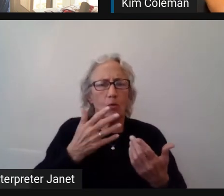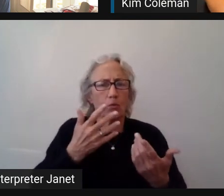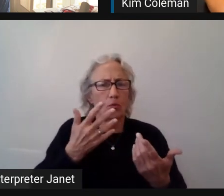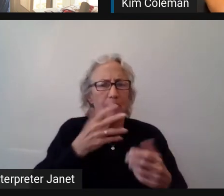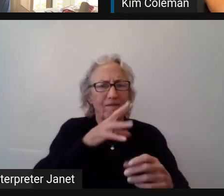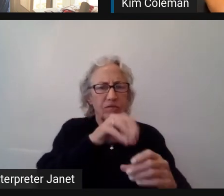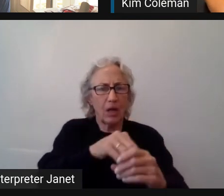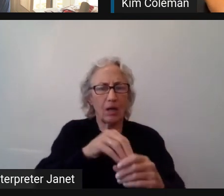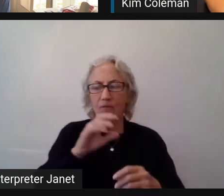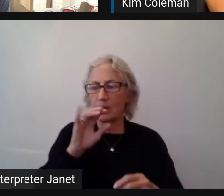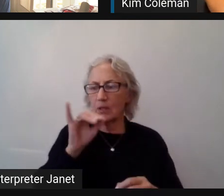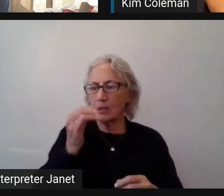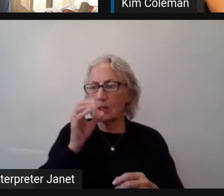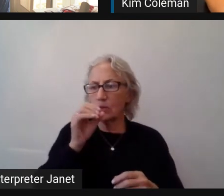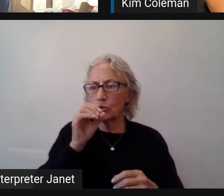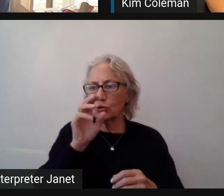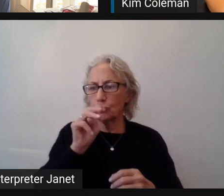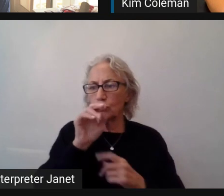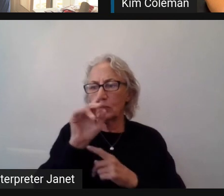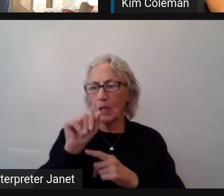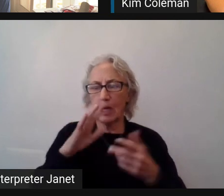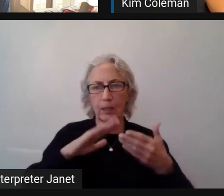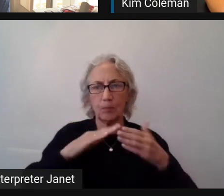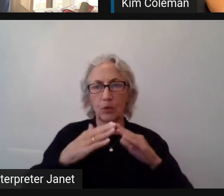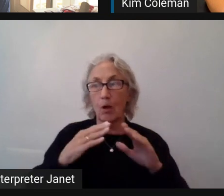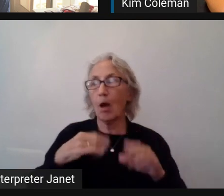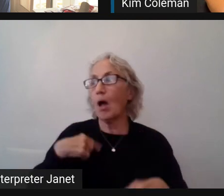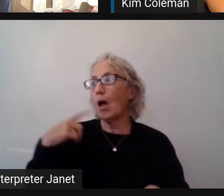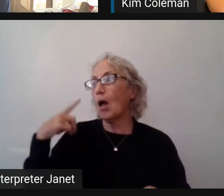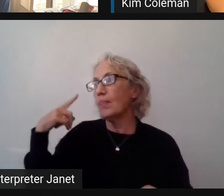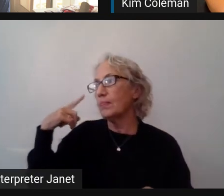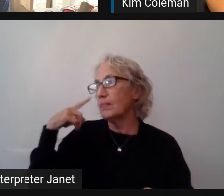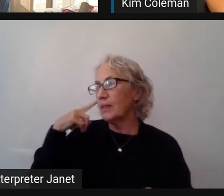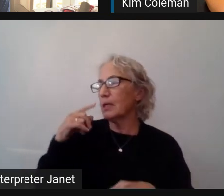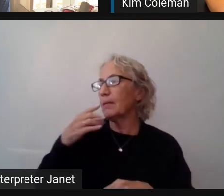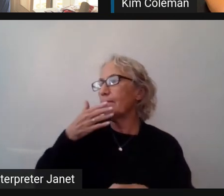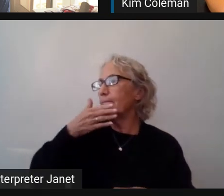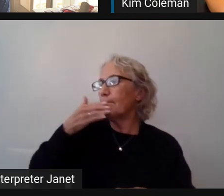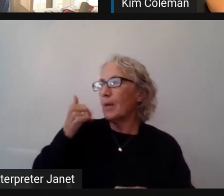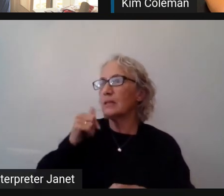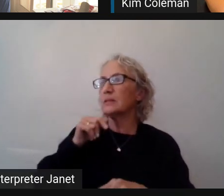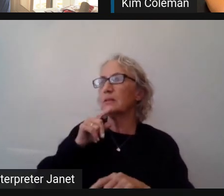Well, I think one of the best options. If you're having an issue with Joomla,